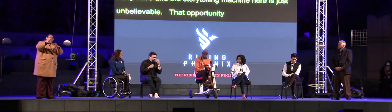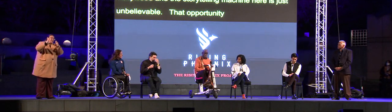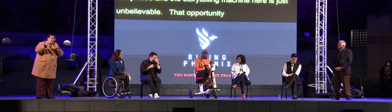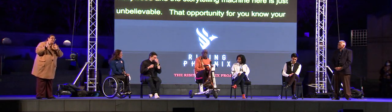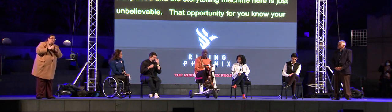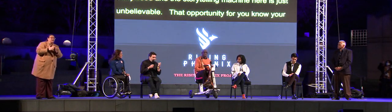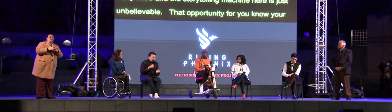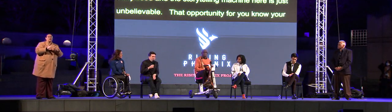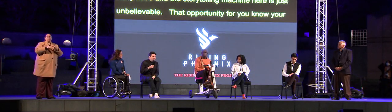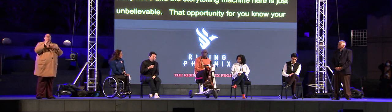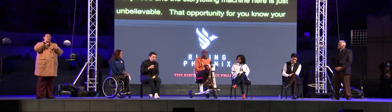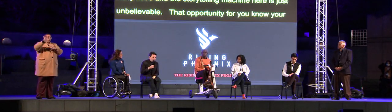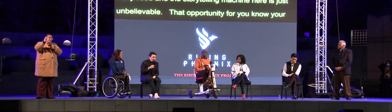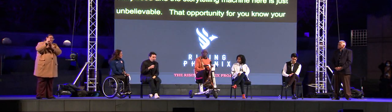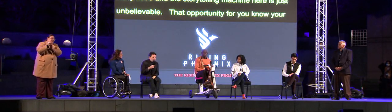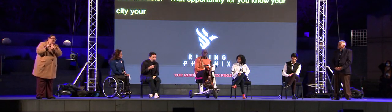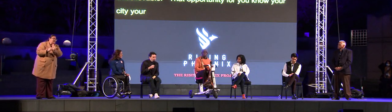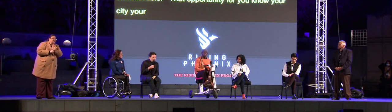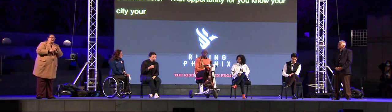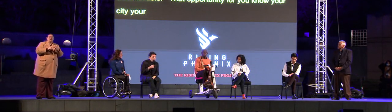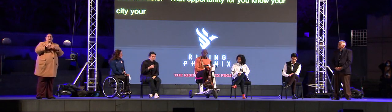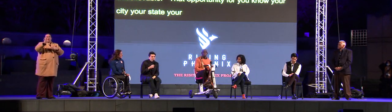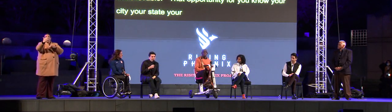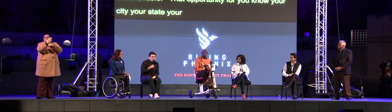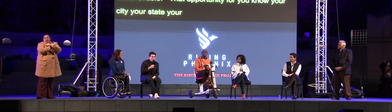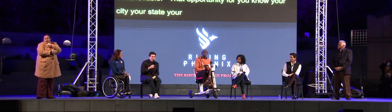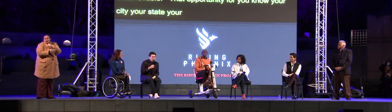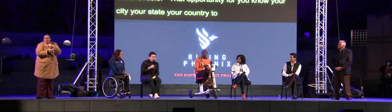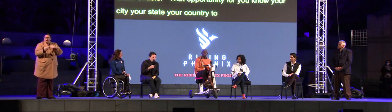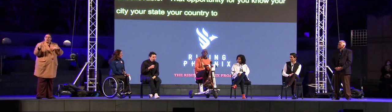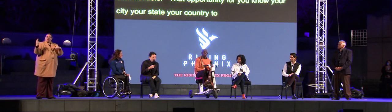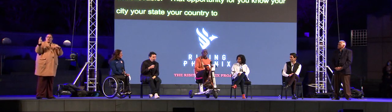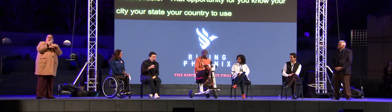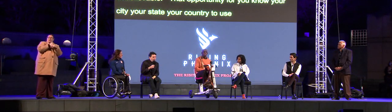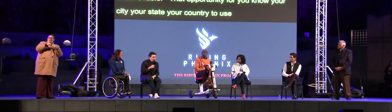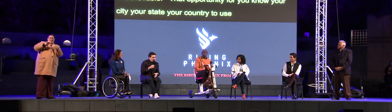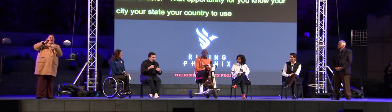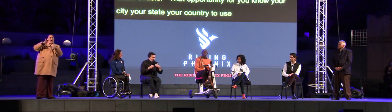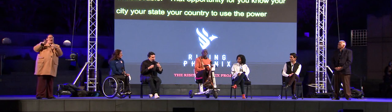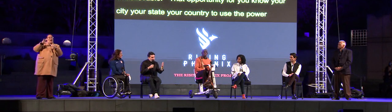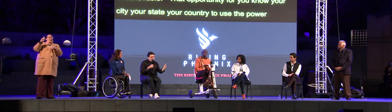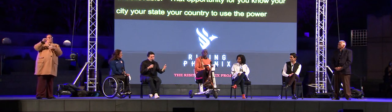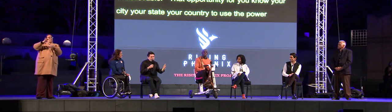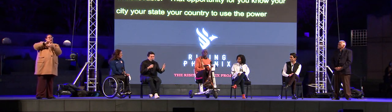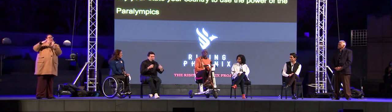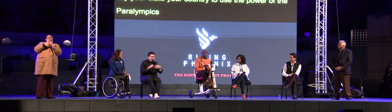your state, your country to use the power of the Paralympics to shift minds.